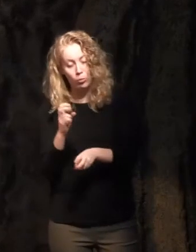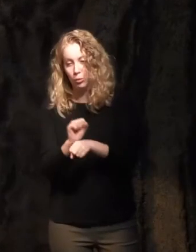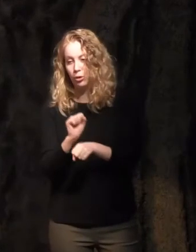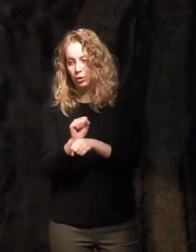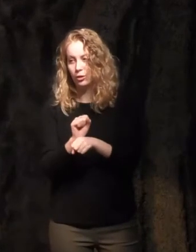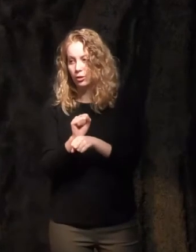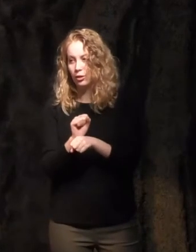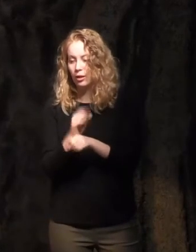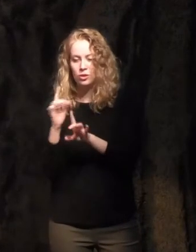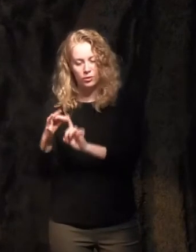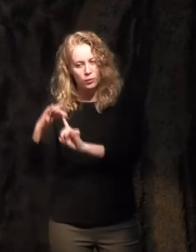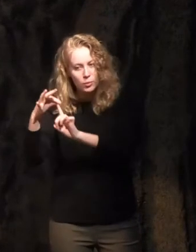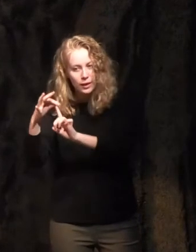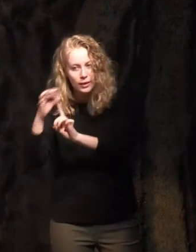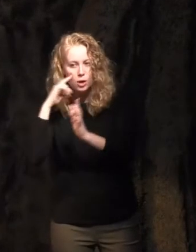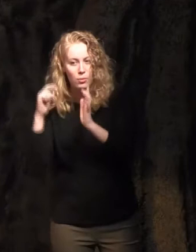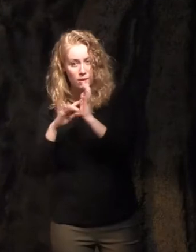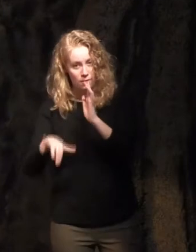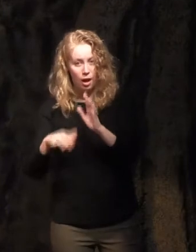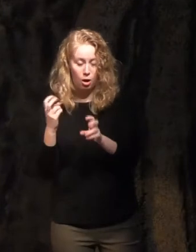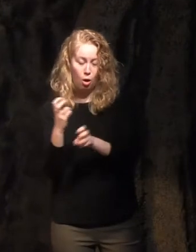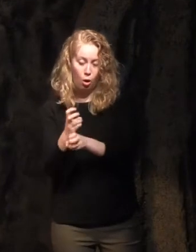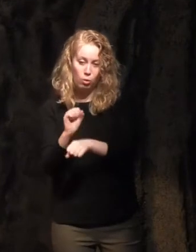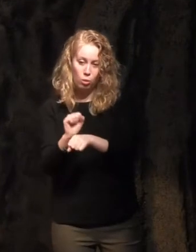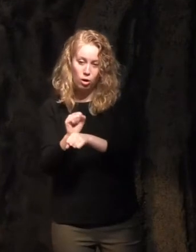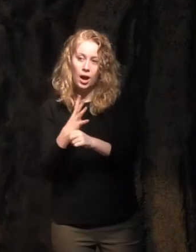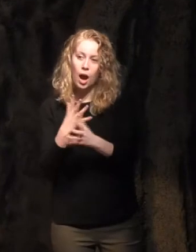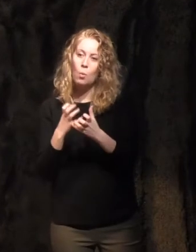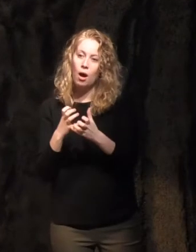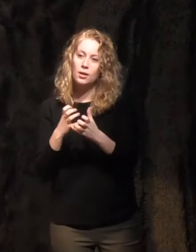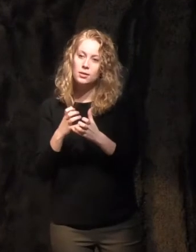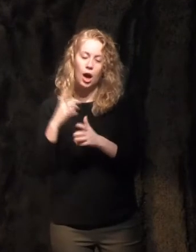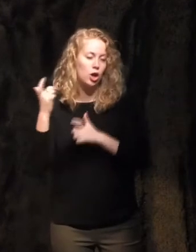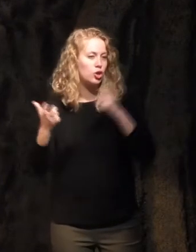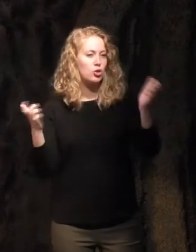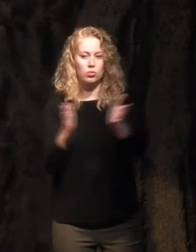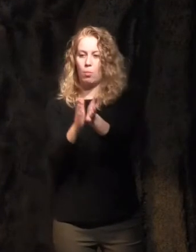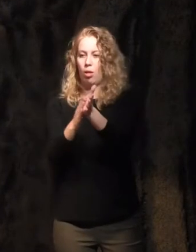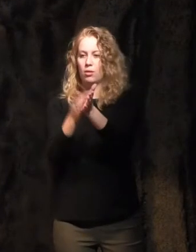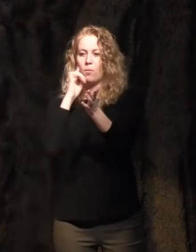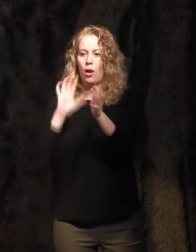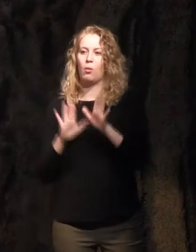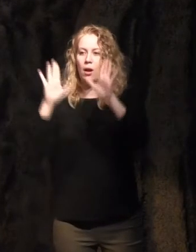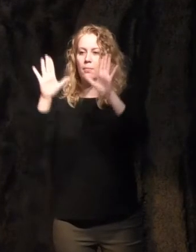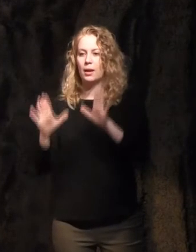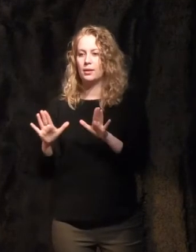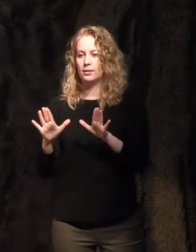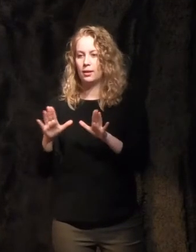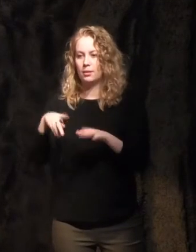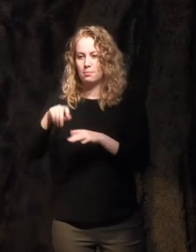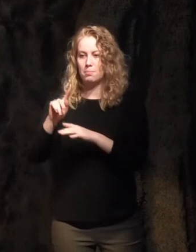and just for a second in recognition of that hard work, I ask for another round of big applause for our extraordinary friends on the PACT negotiating team.